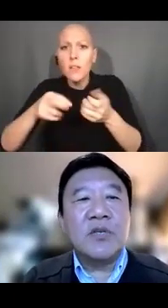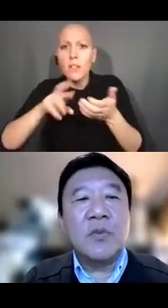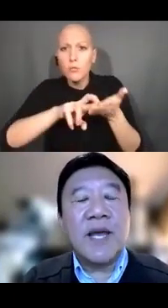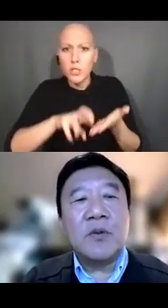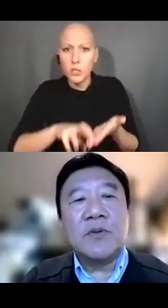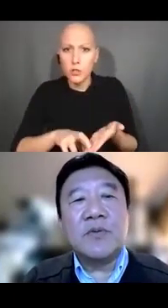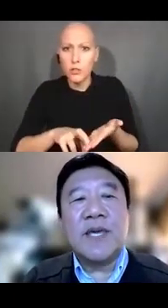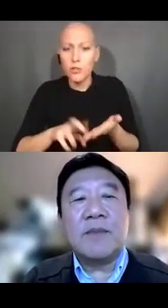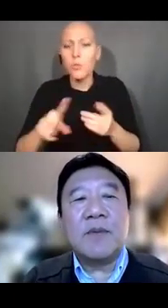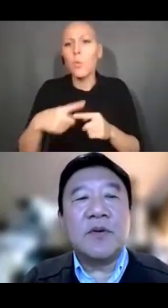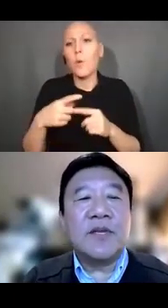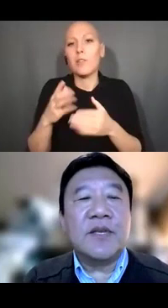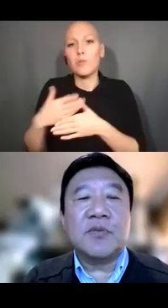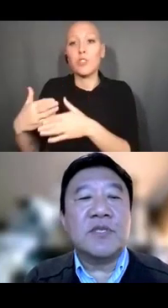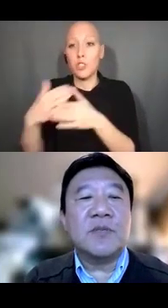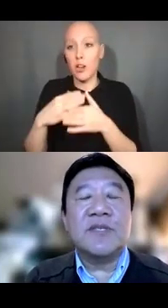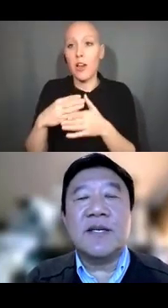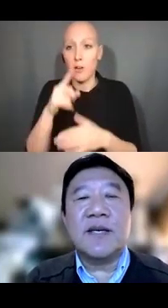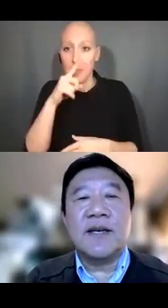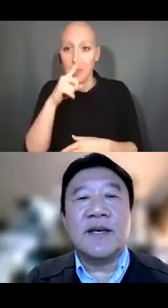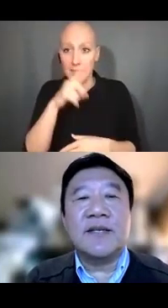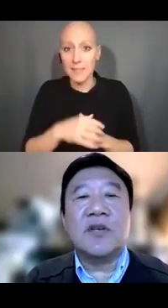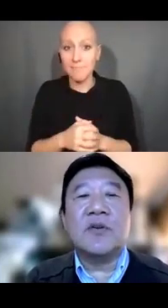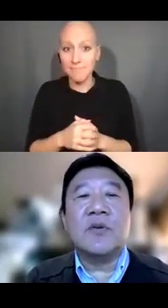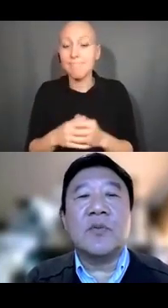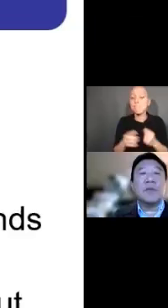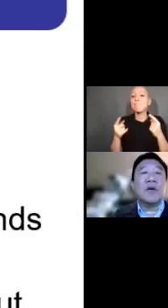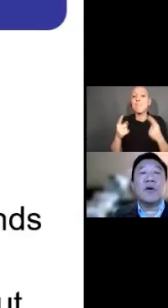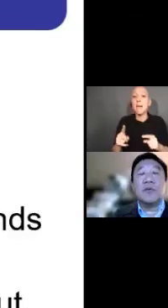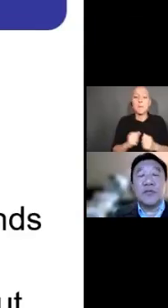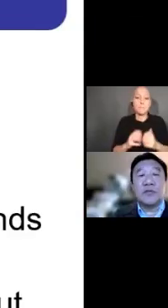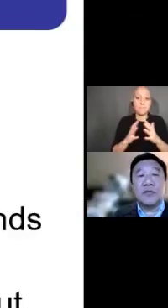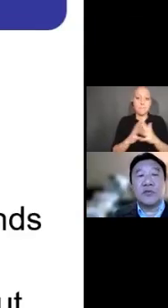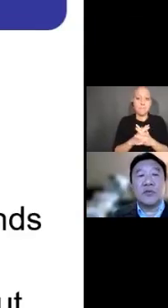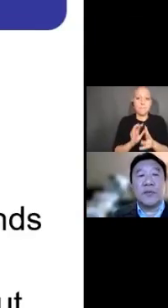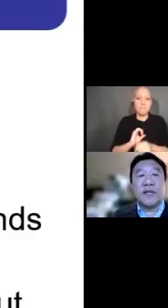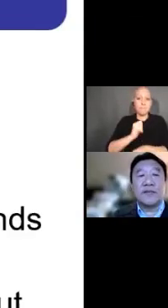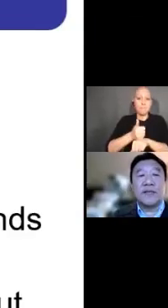So what happened was we can up with these principles and guidelines under what we call the Research Tools Policy.